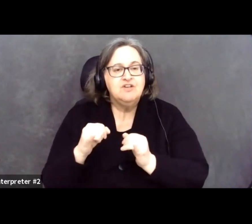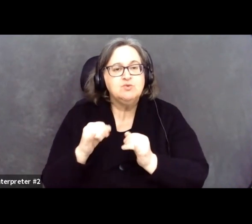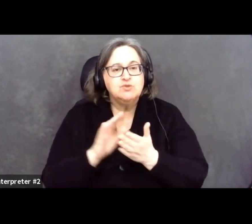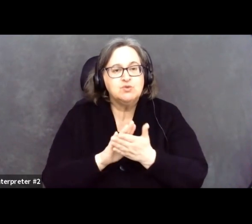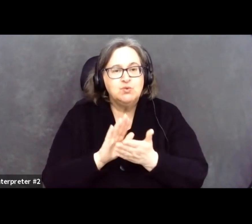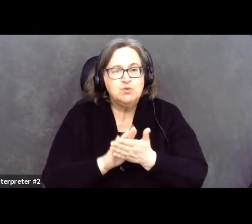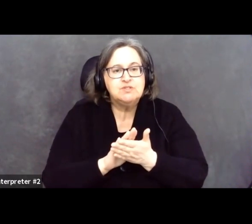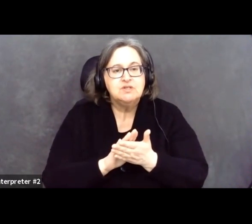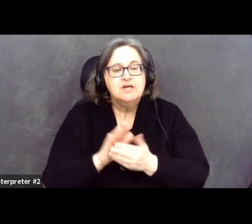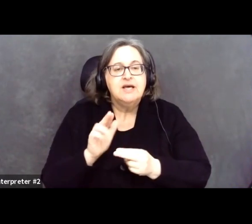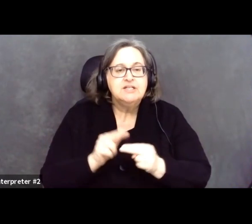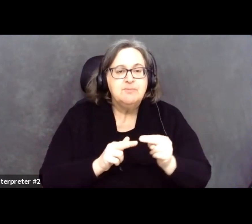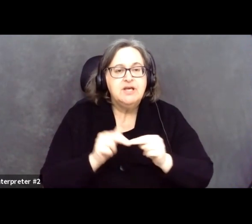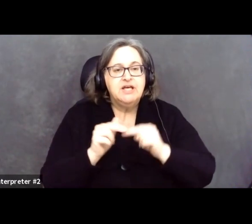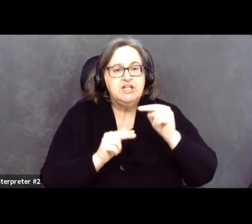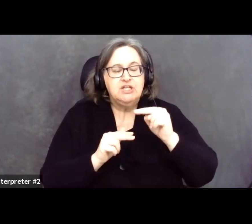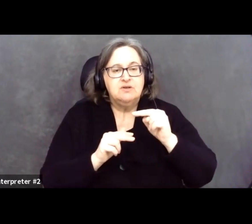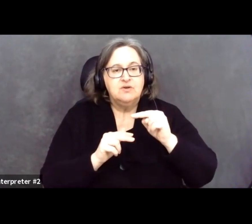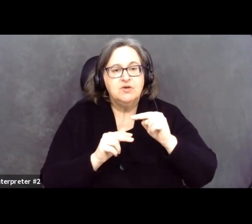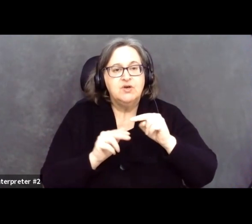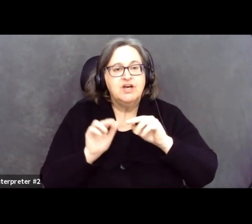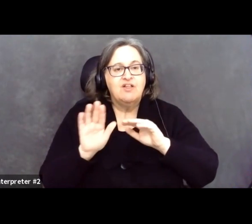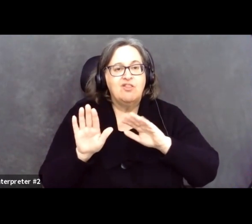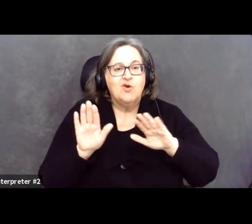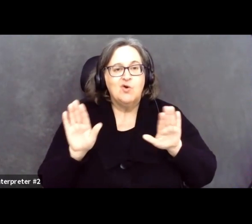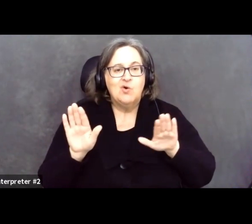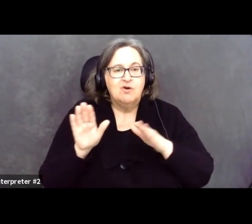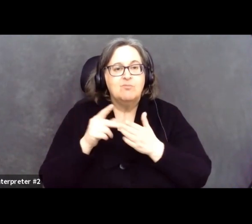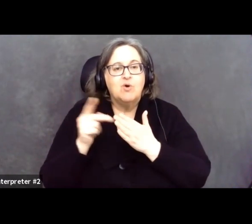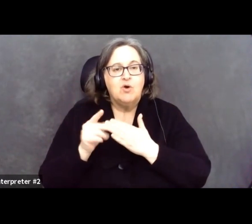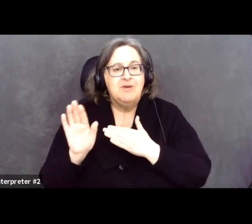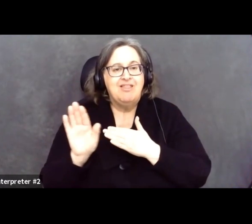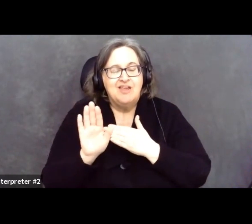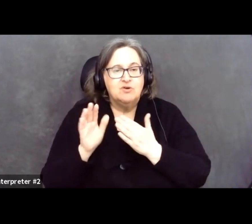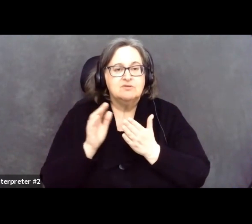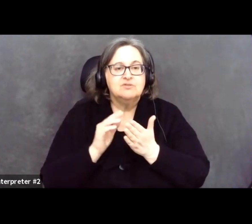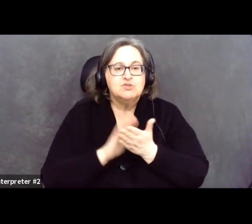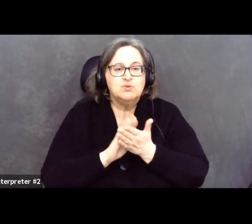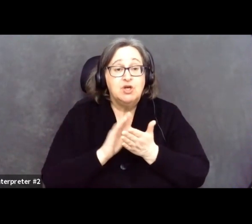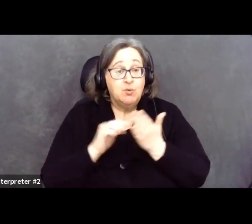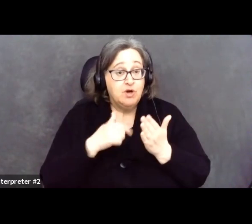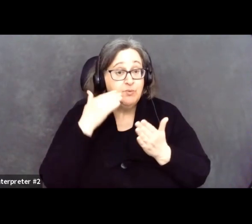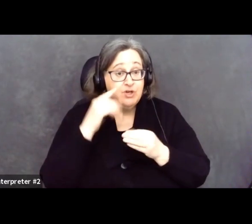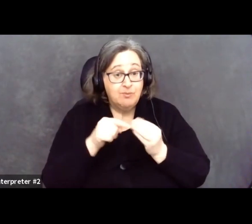to build their program at their school. What we know about schools is that